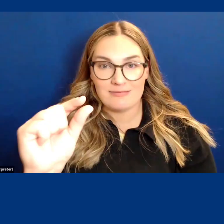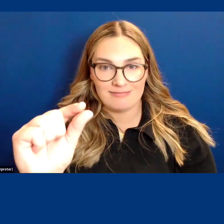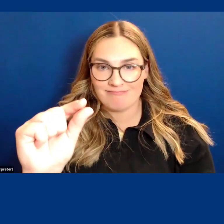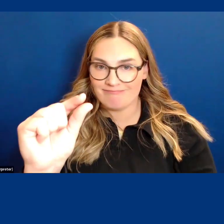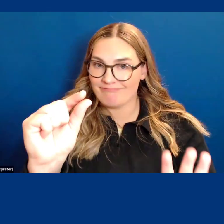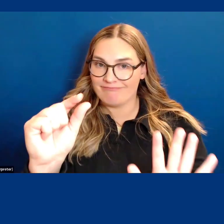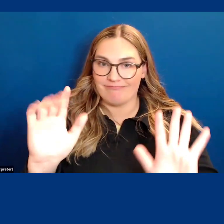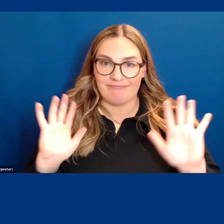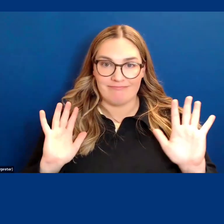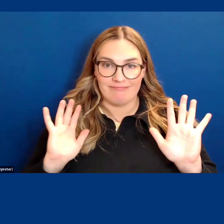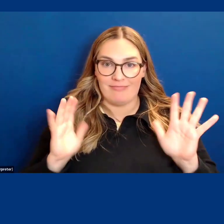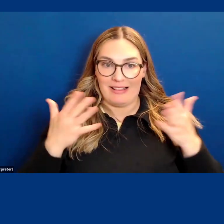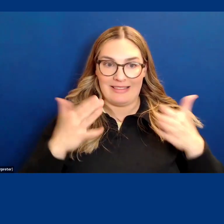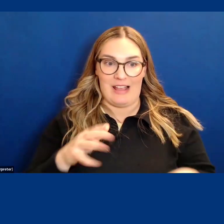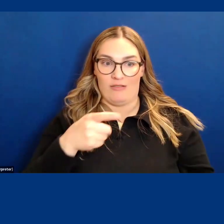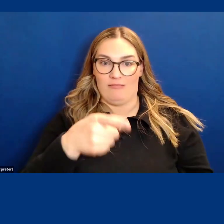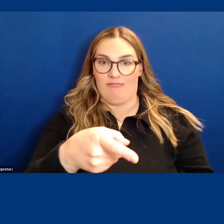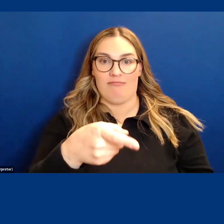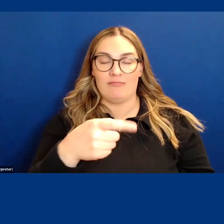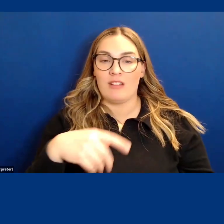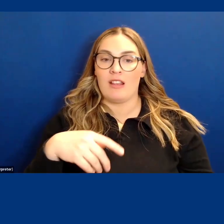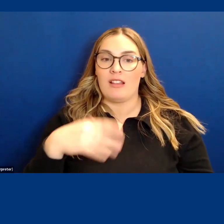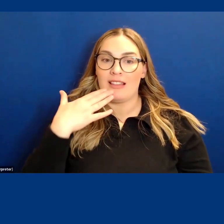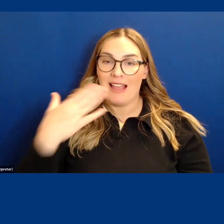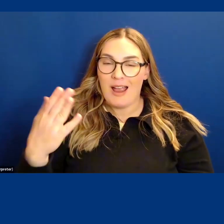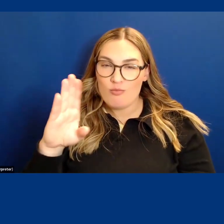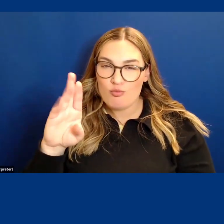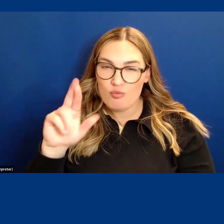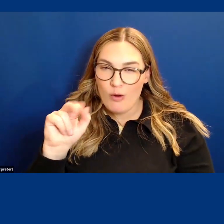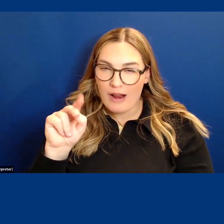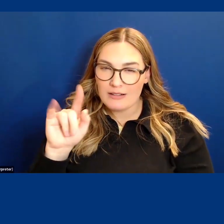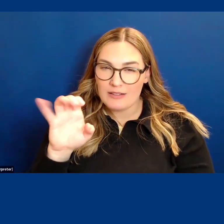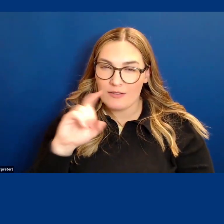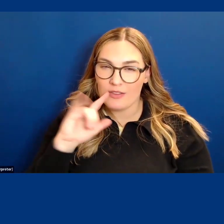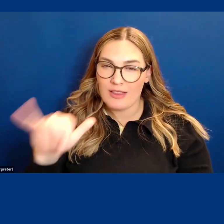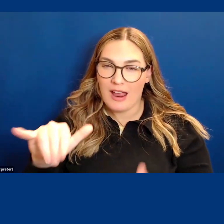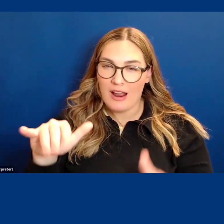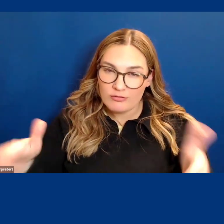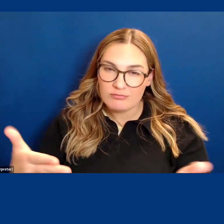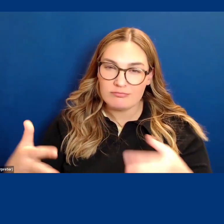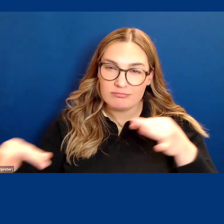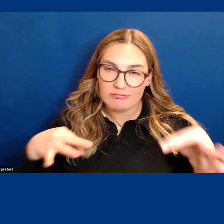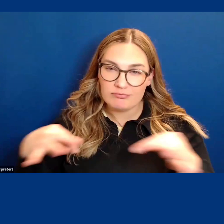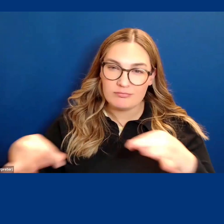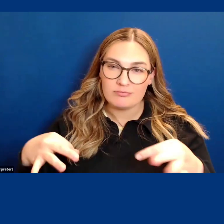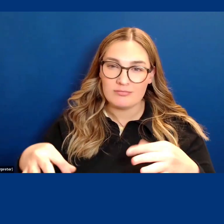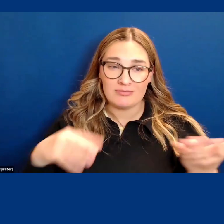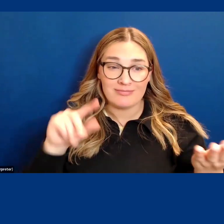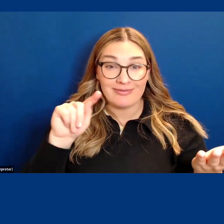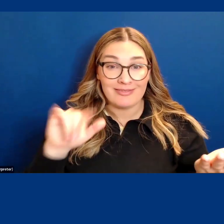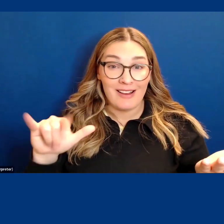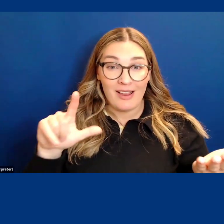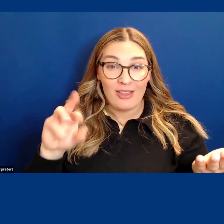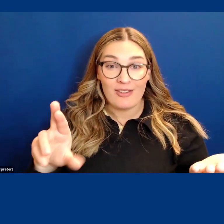Thank you so much, Brandie, and thank you for that introduction. Taylor, can you introduce yourself to